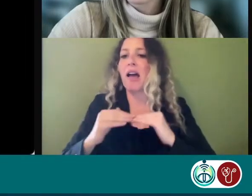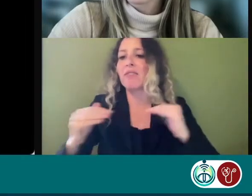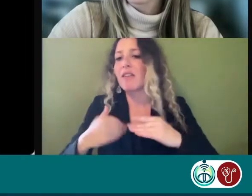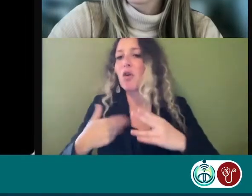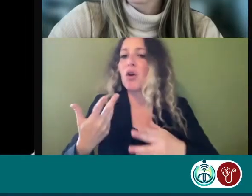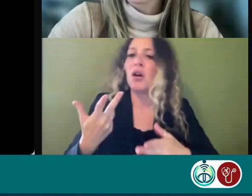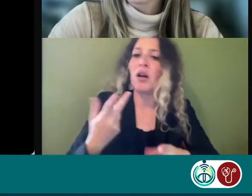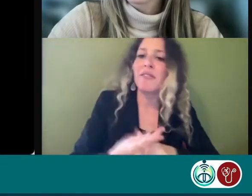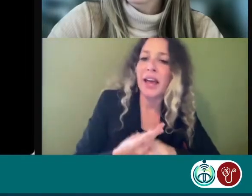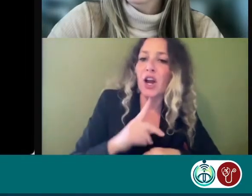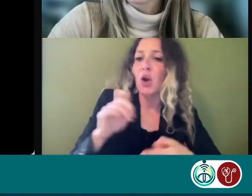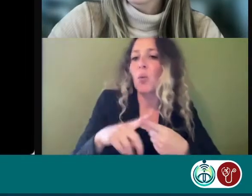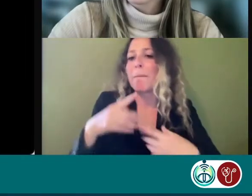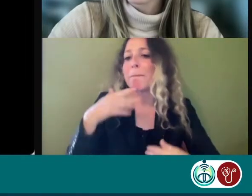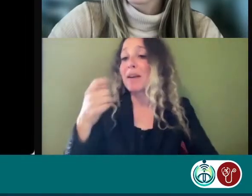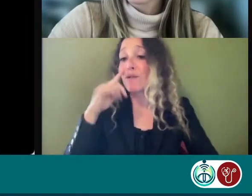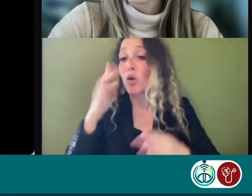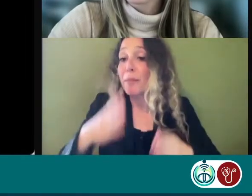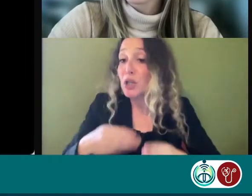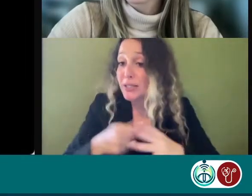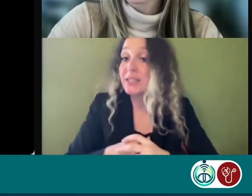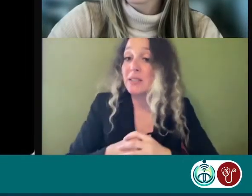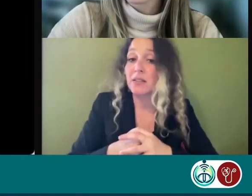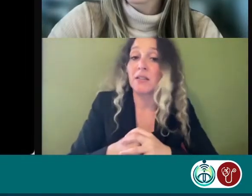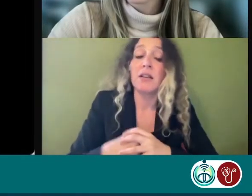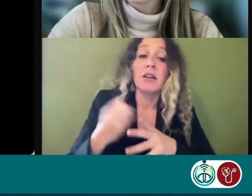when that's better for the person. And I think if we think about it that way, that can really